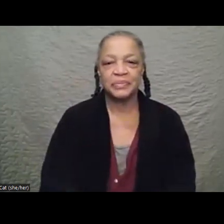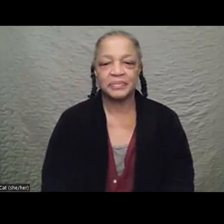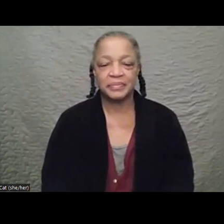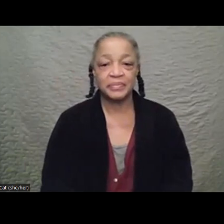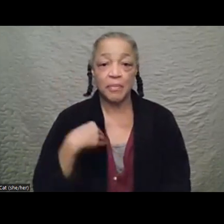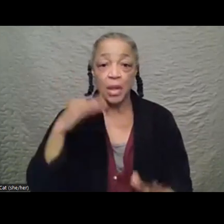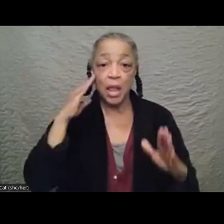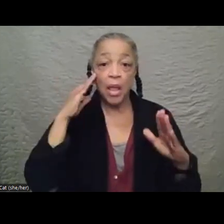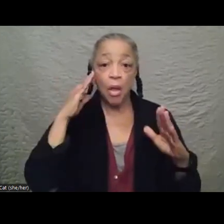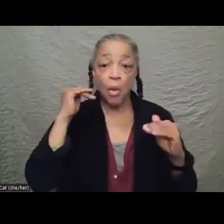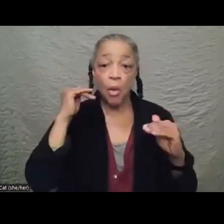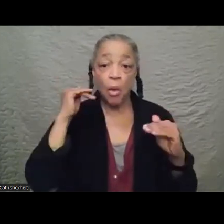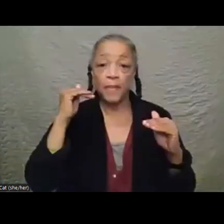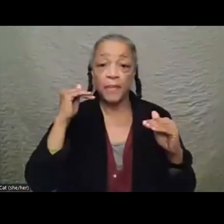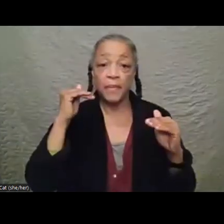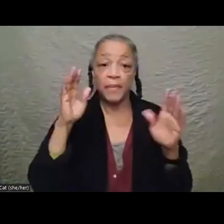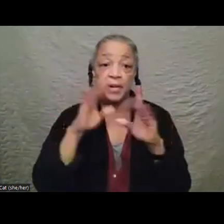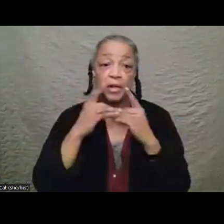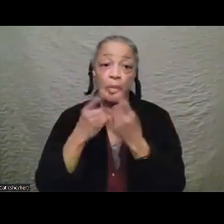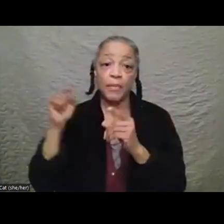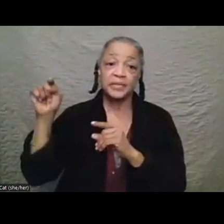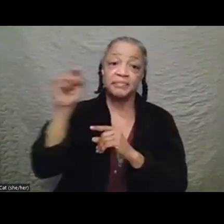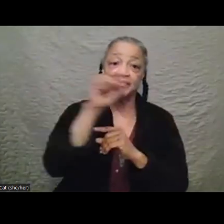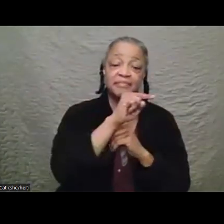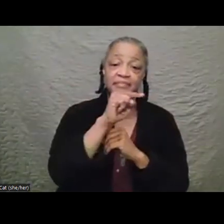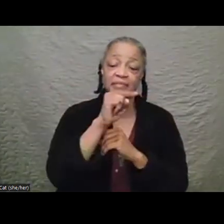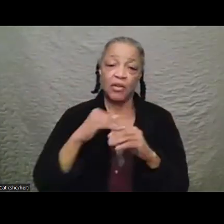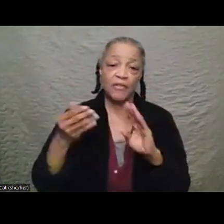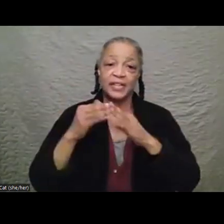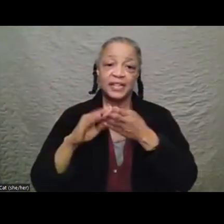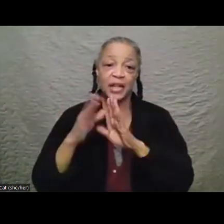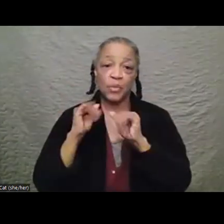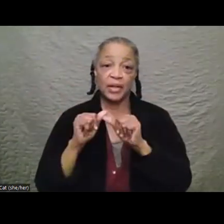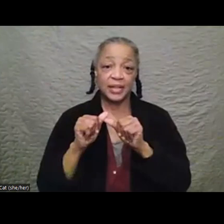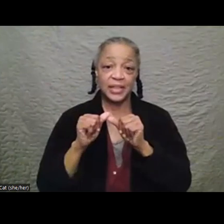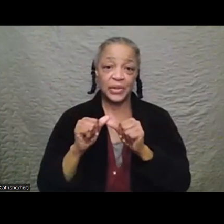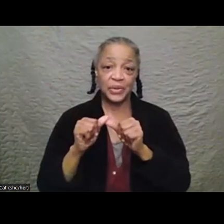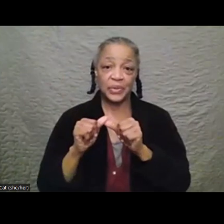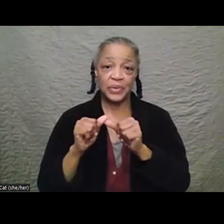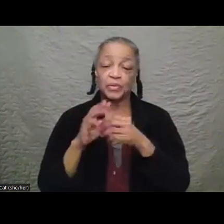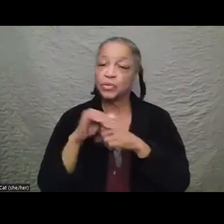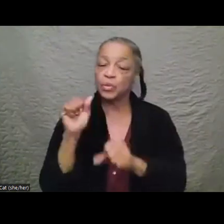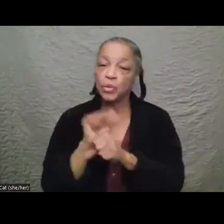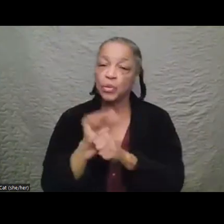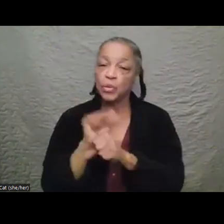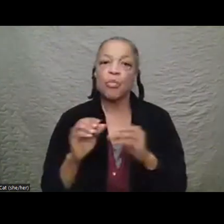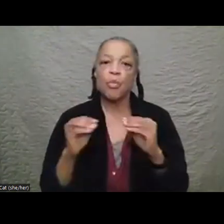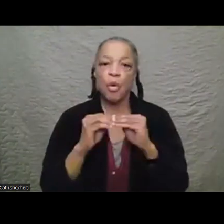hoping that departments across the city will continue to work more together versus being